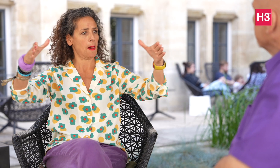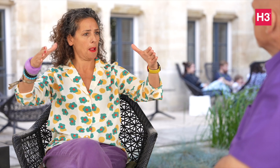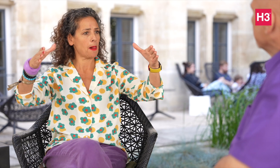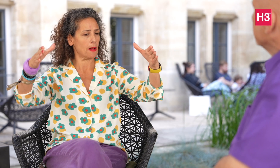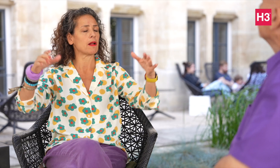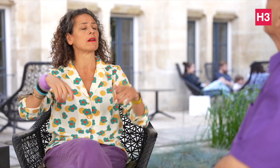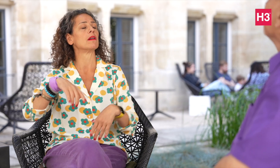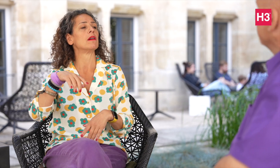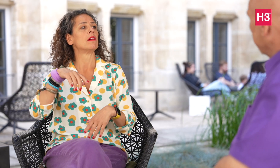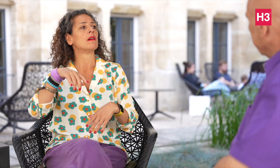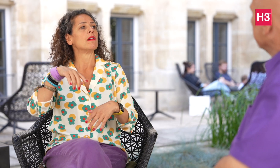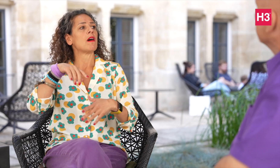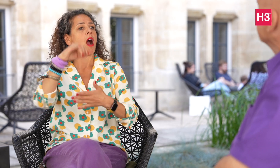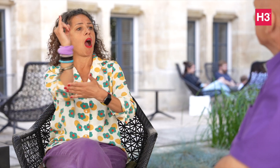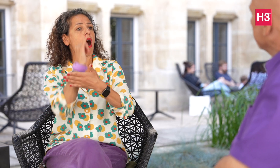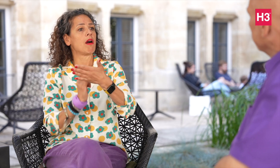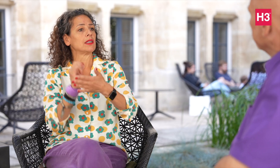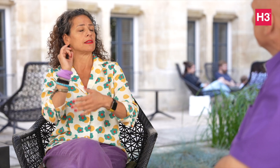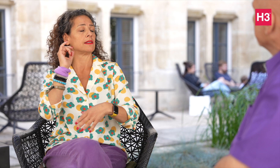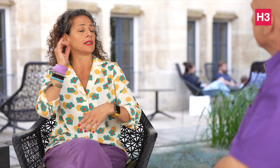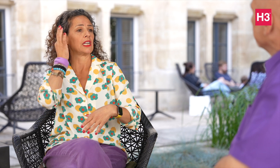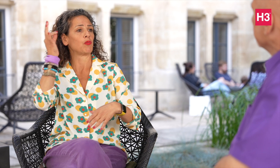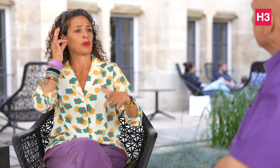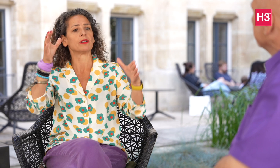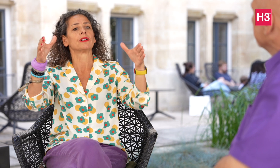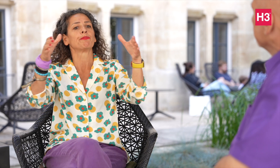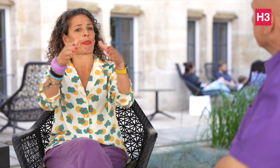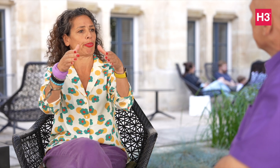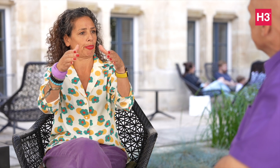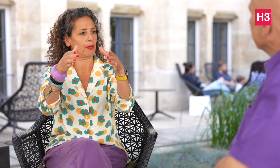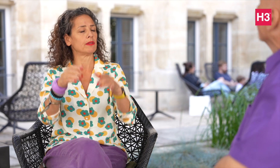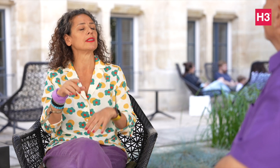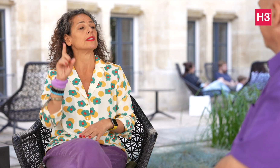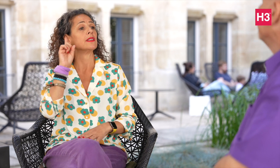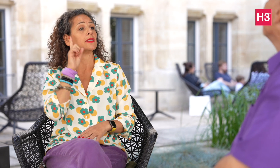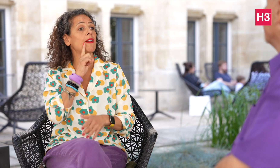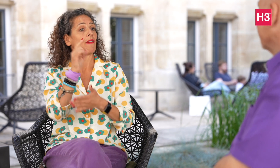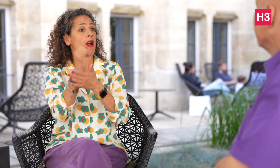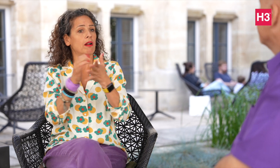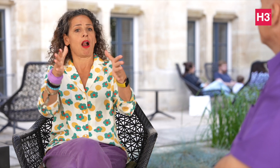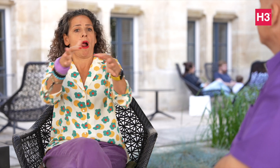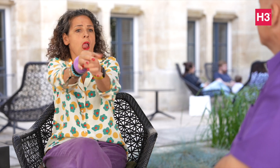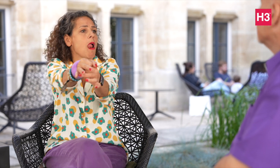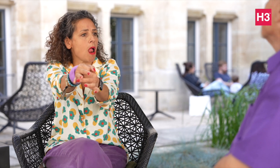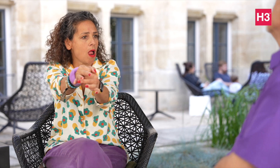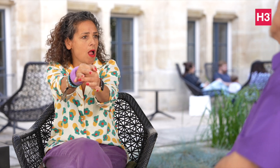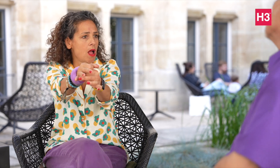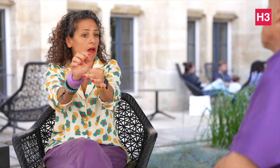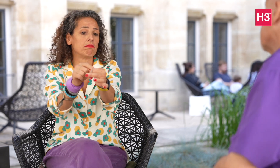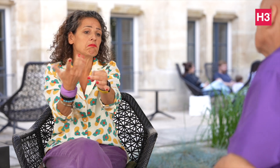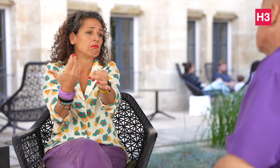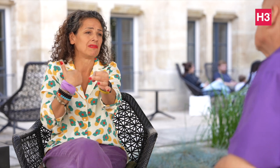The same goes for artists — there are far more hearing artists than Deaf artists.